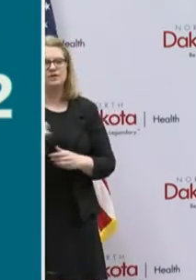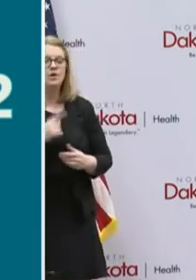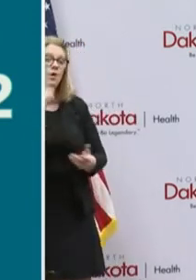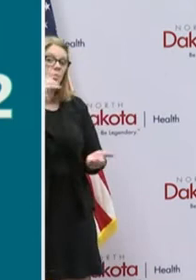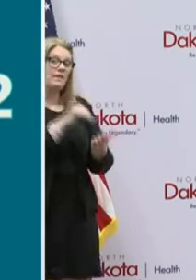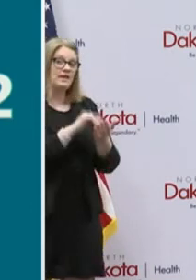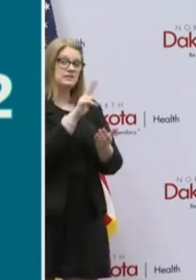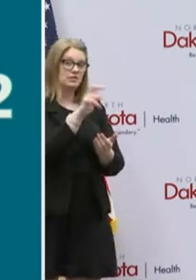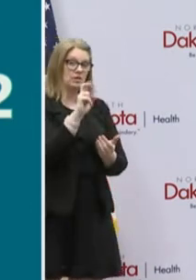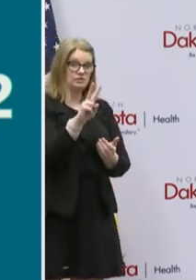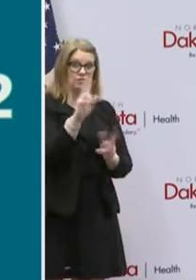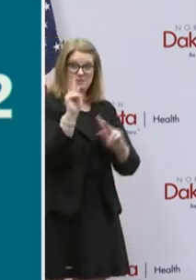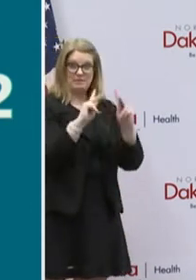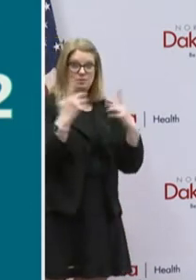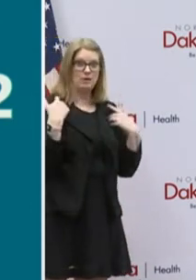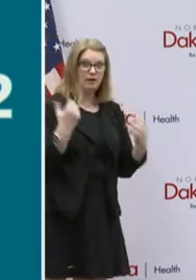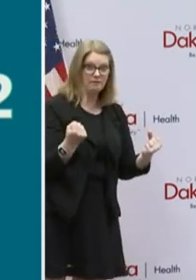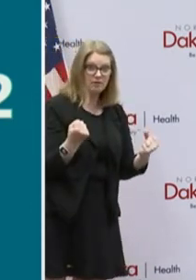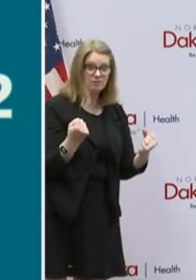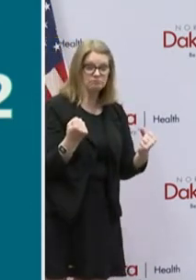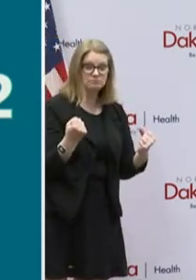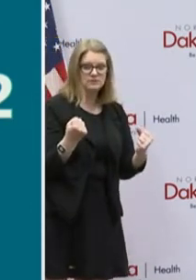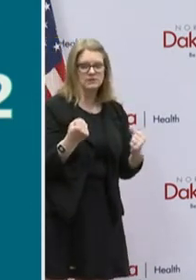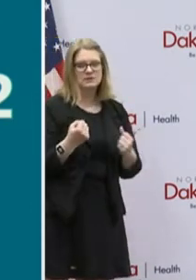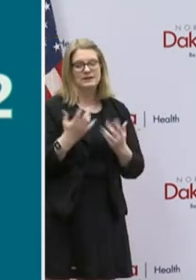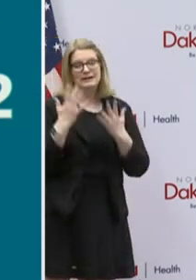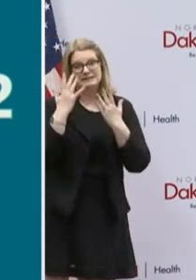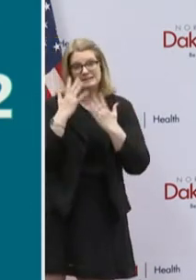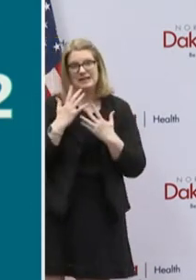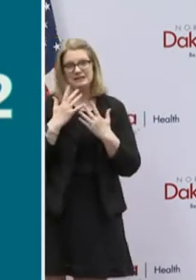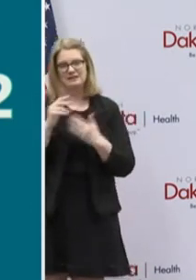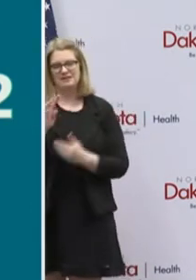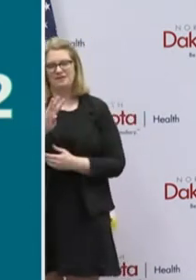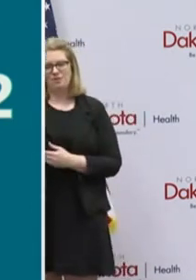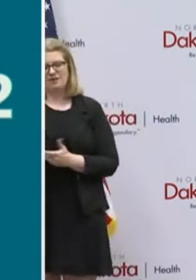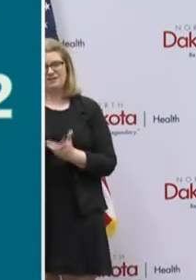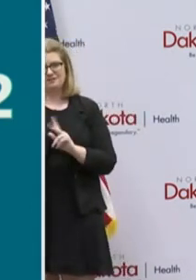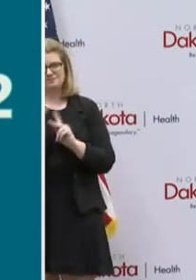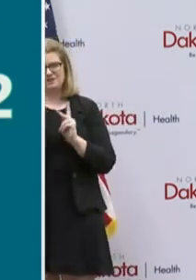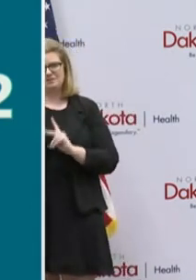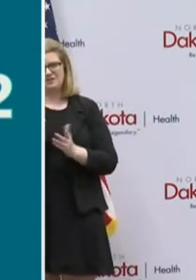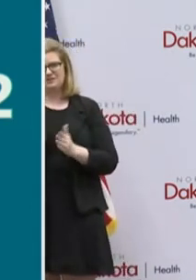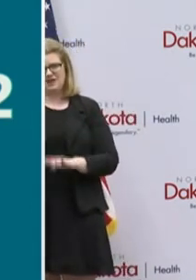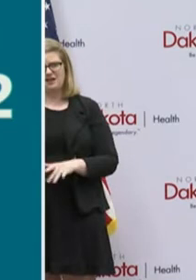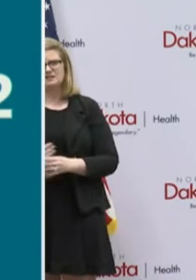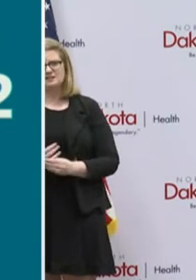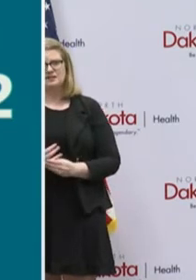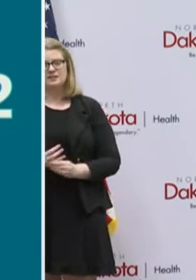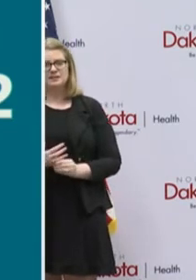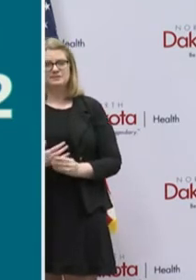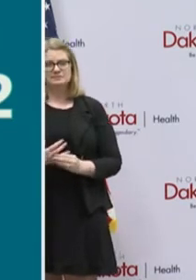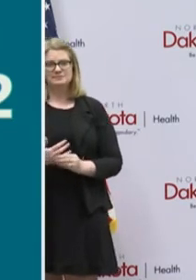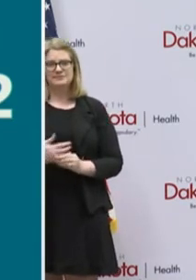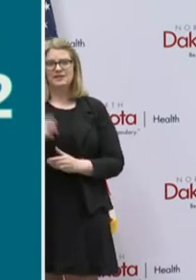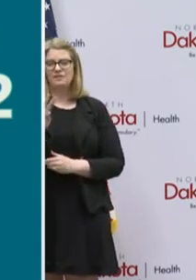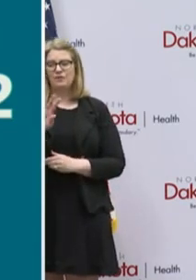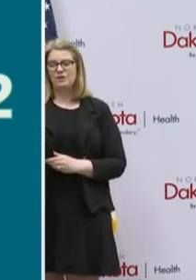OF ACTIVE CASES OF 739 ON MAY 7. WE HAVE SEEN 1,302 INDIVIDUALS RECOVER AND SADLY, 49